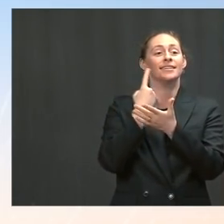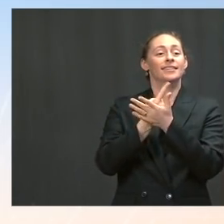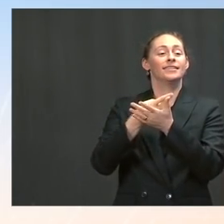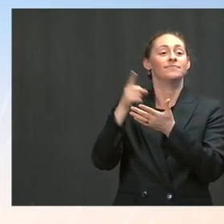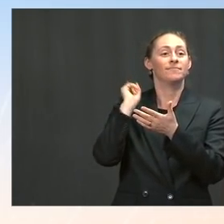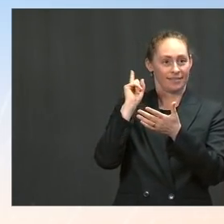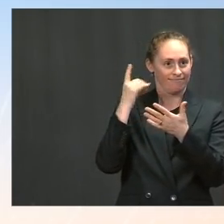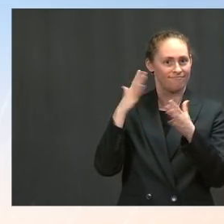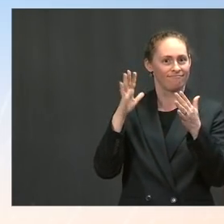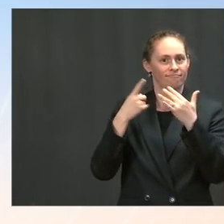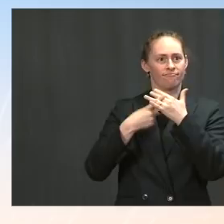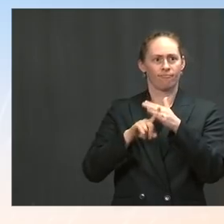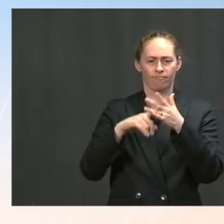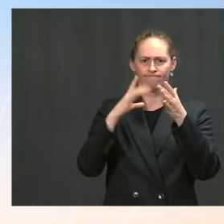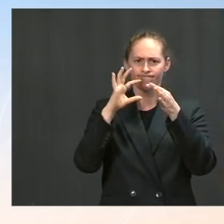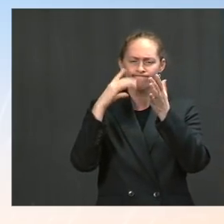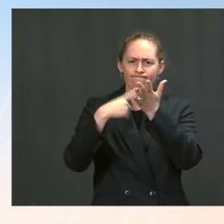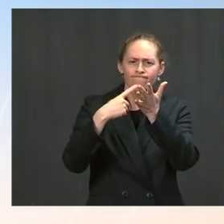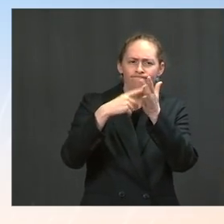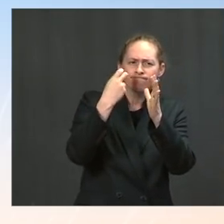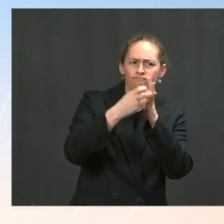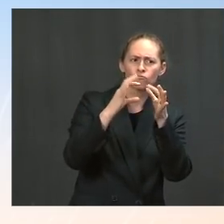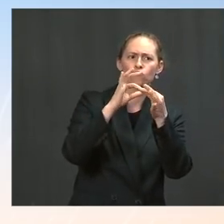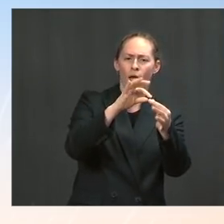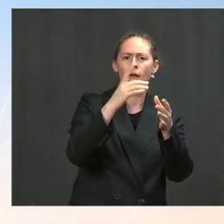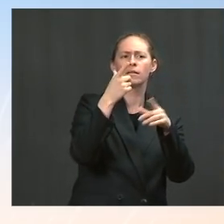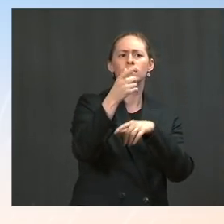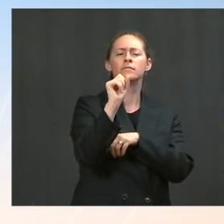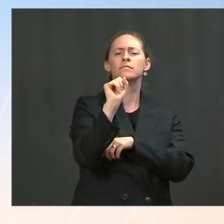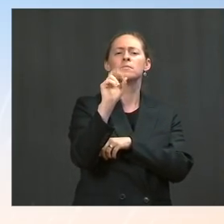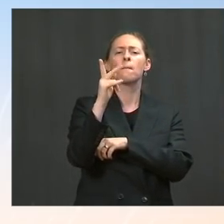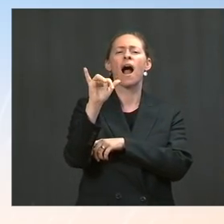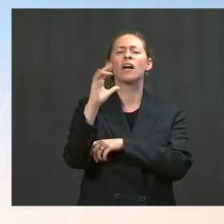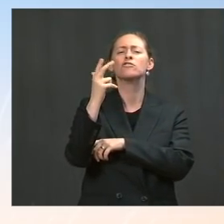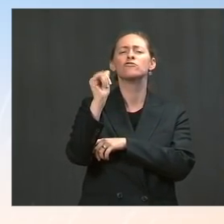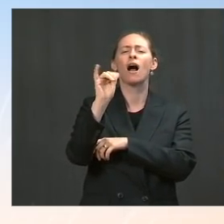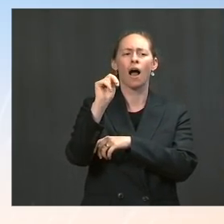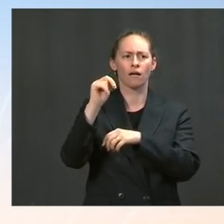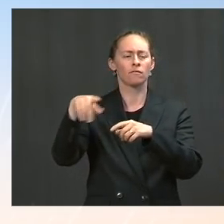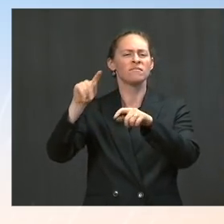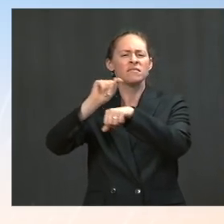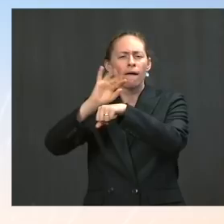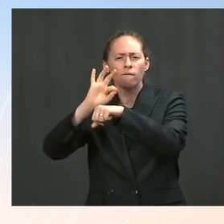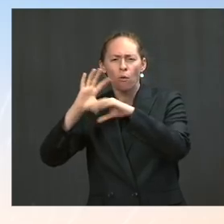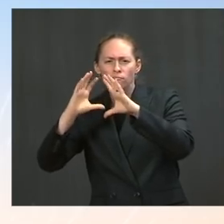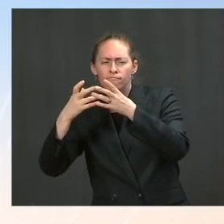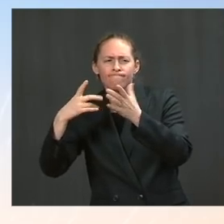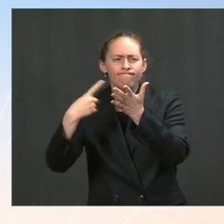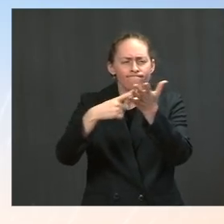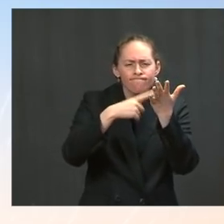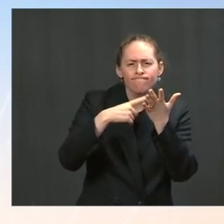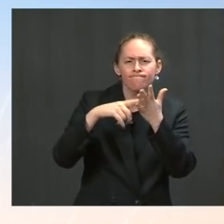Task Force to monitor, engage, and act on current and emerging supply chain disruptions and bottlenecks.